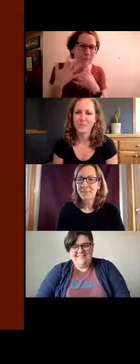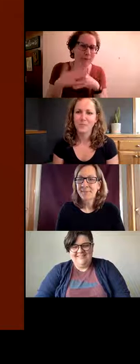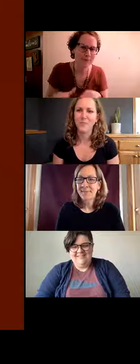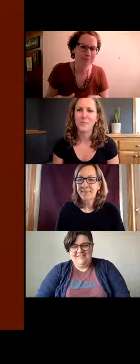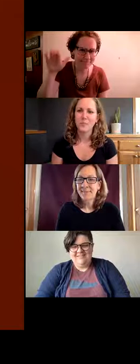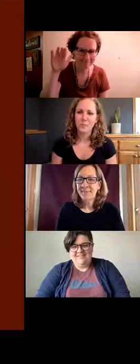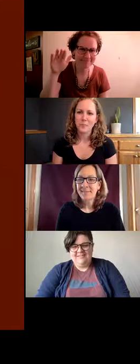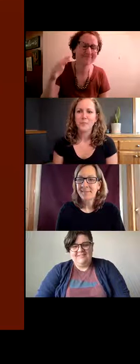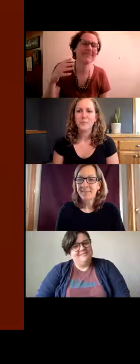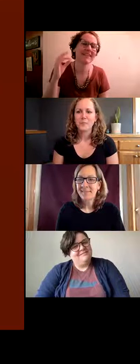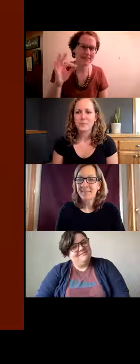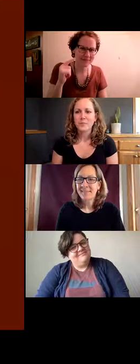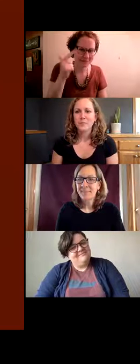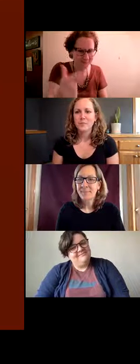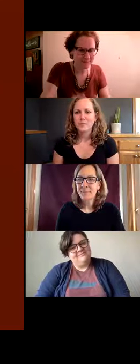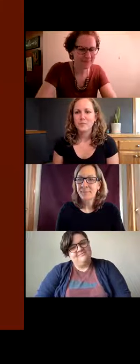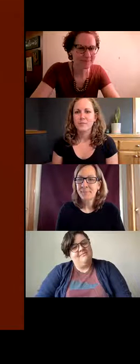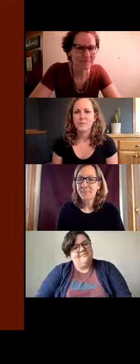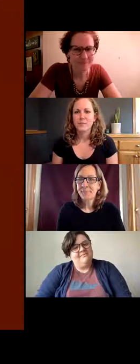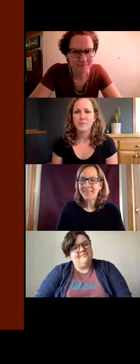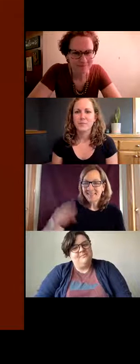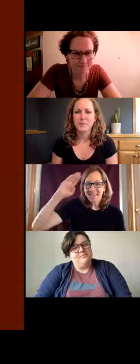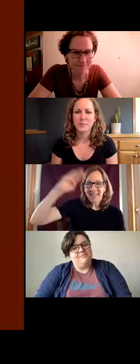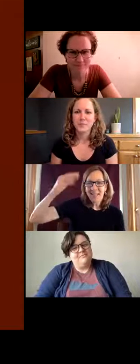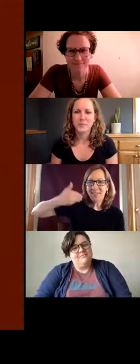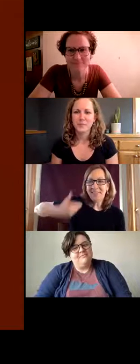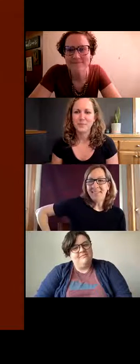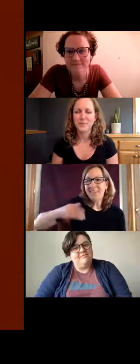I have been teaching 11 years. I grew up in an mainstream environment.